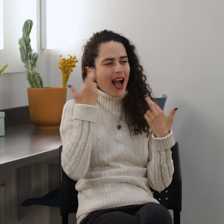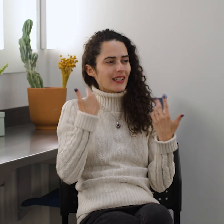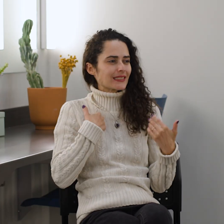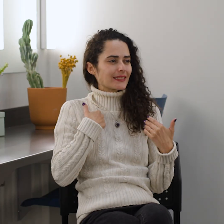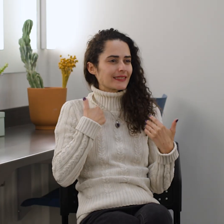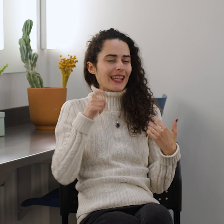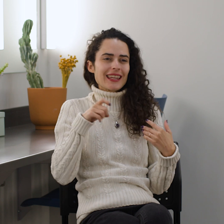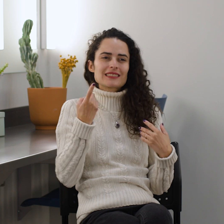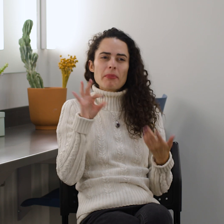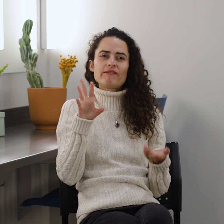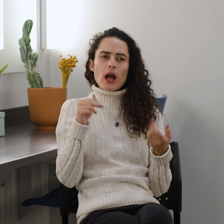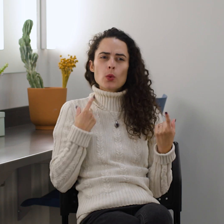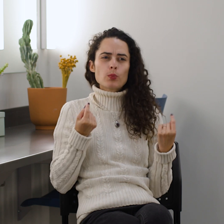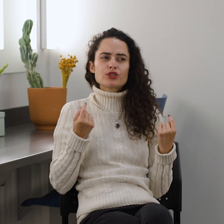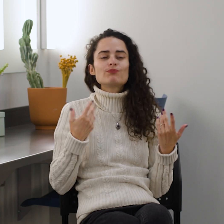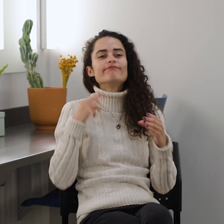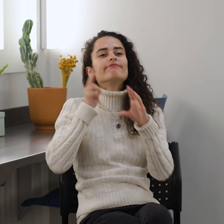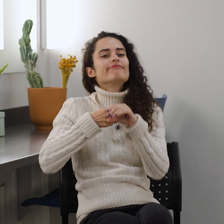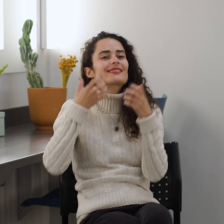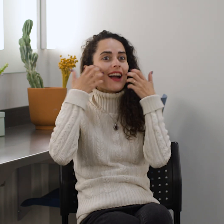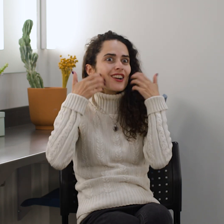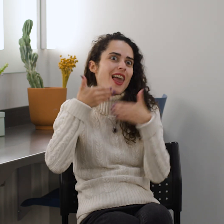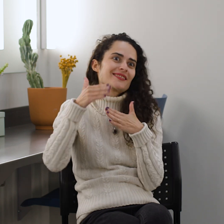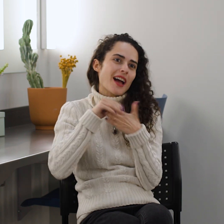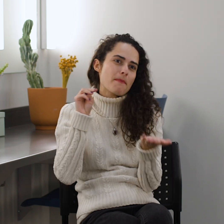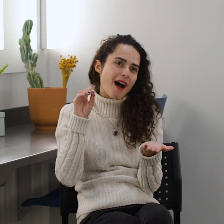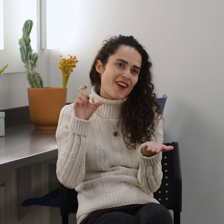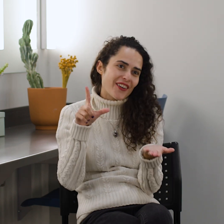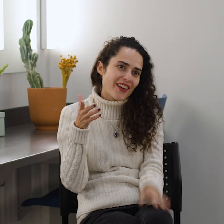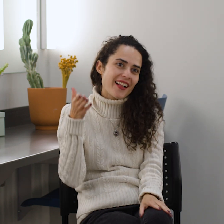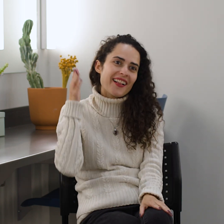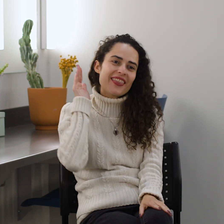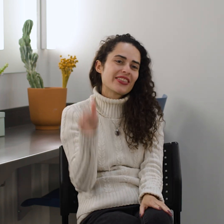I needed something fun to do too, so I joined Tiger’s Next Top Model.